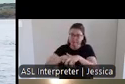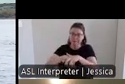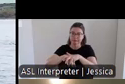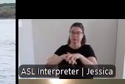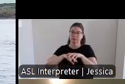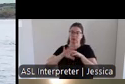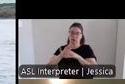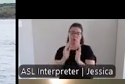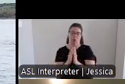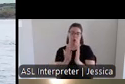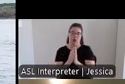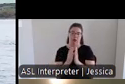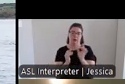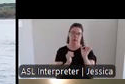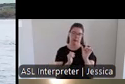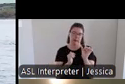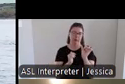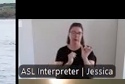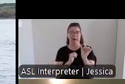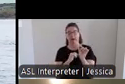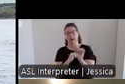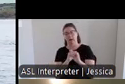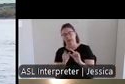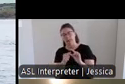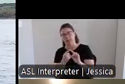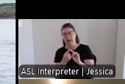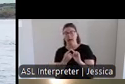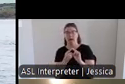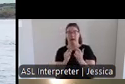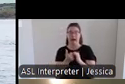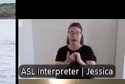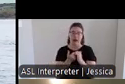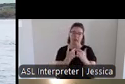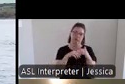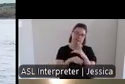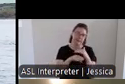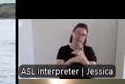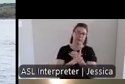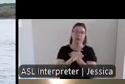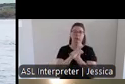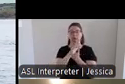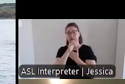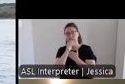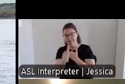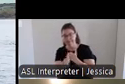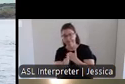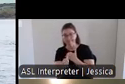So there's a little bit in here about how Manifold is accessible, how Manifold is not accessible.